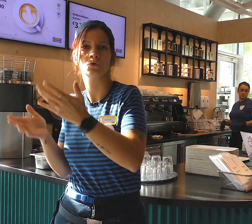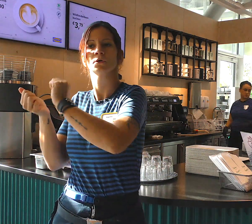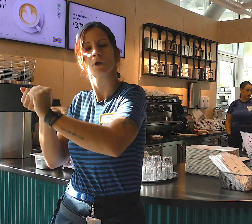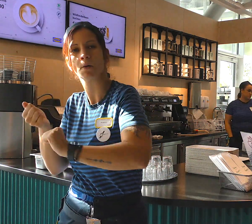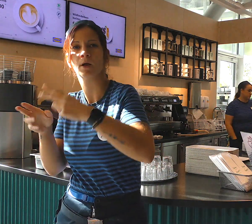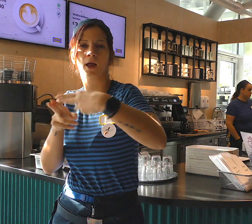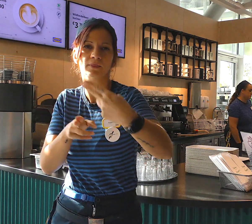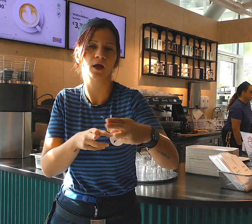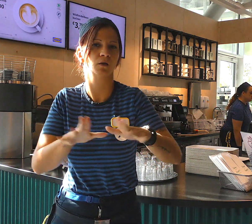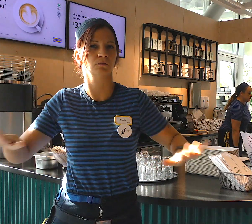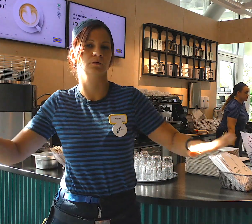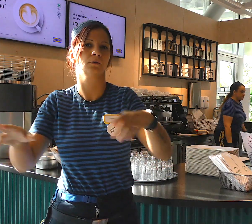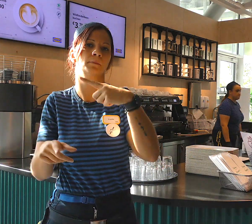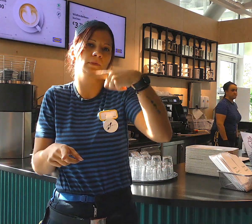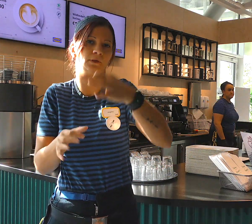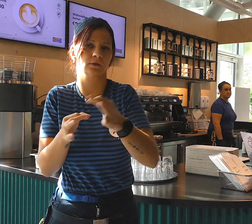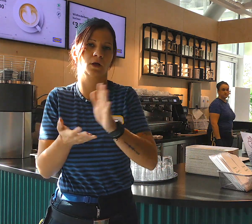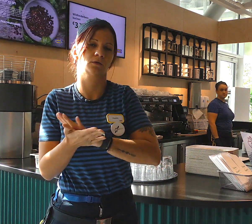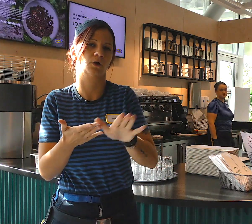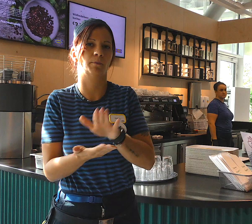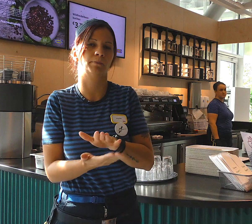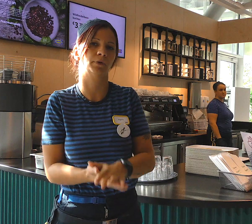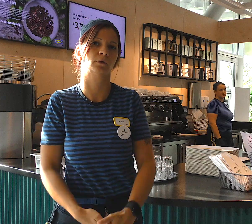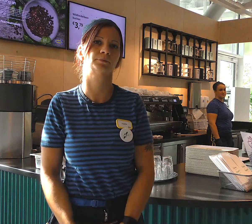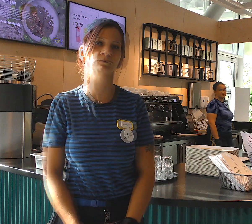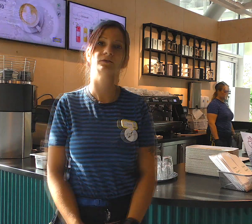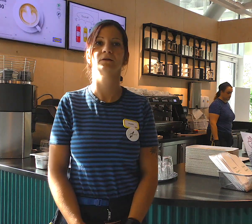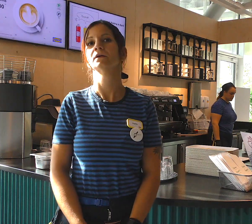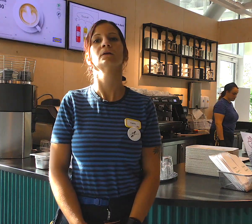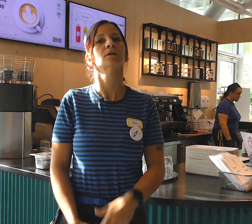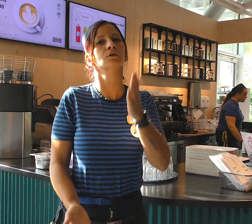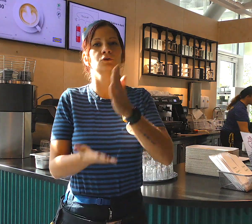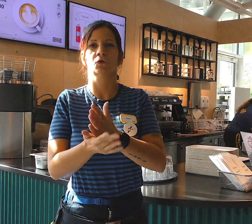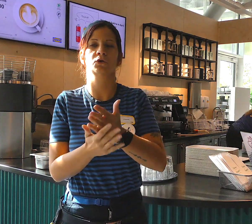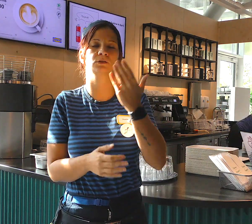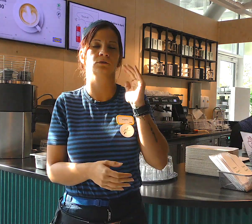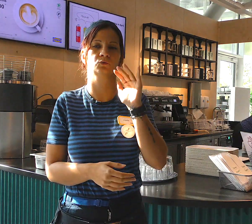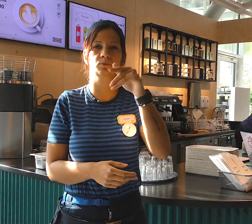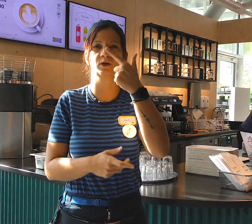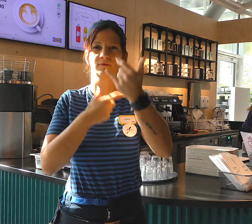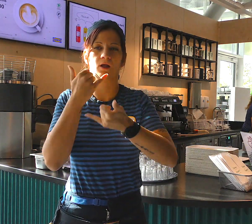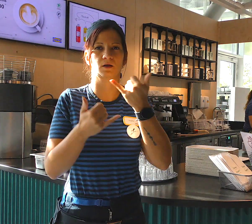Then everything in the area is washed up and cleaned cleaned to make sure everything is clean for the next day. I was hired and started working here